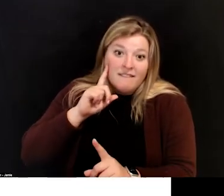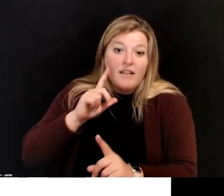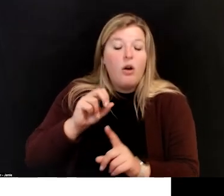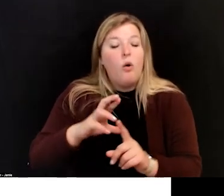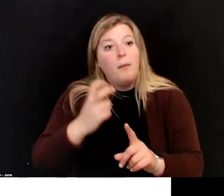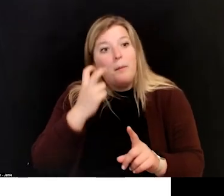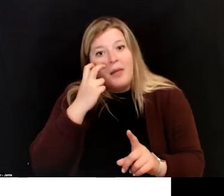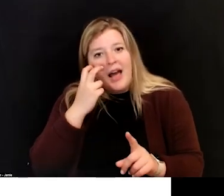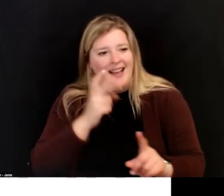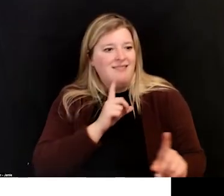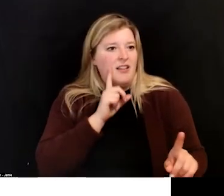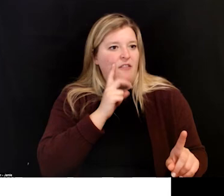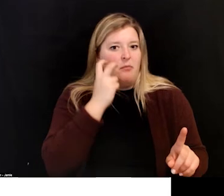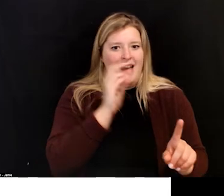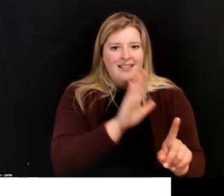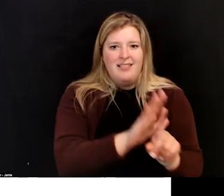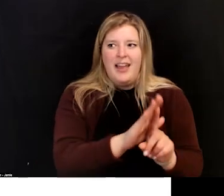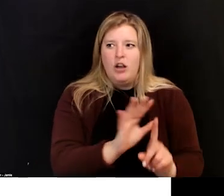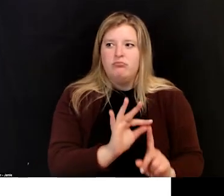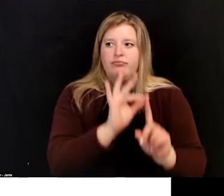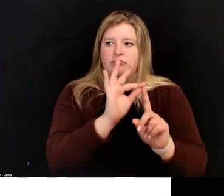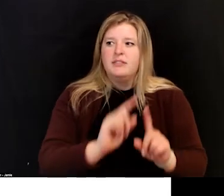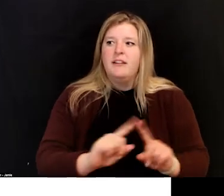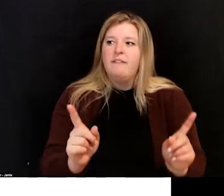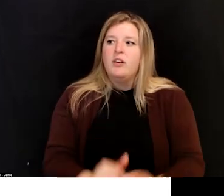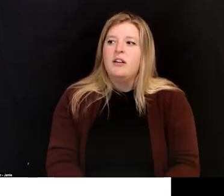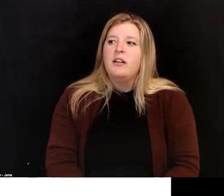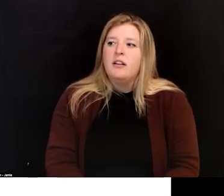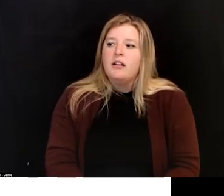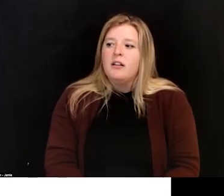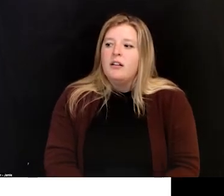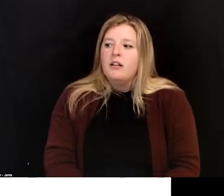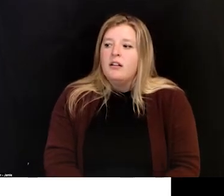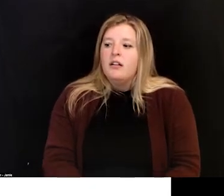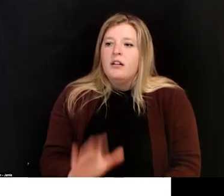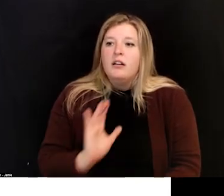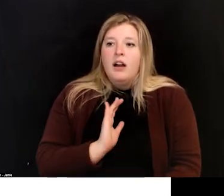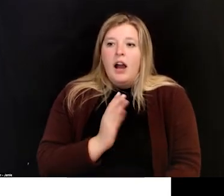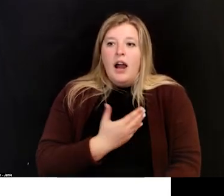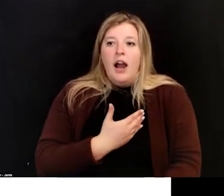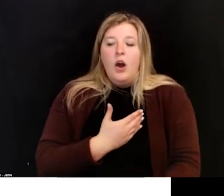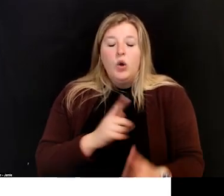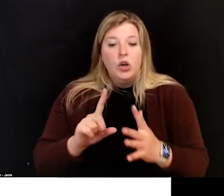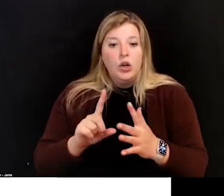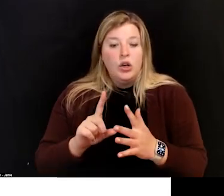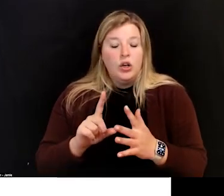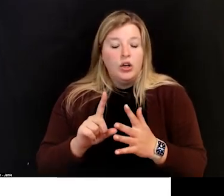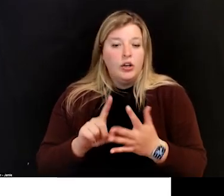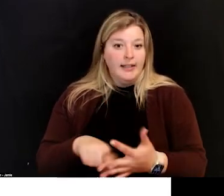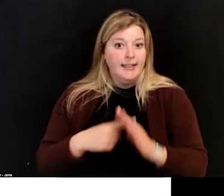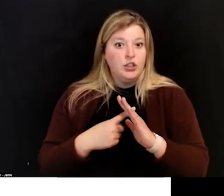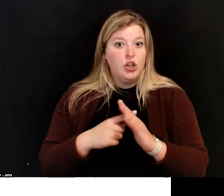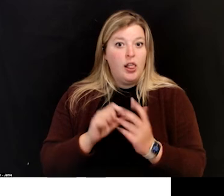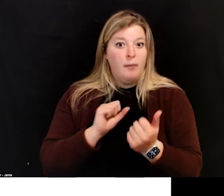So those are some of the goals we're trying to get to. Our initial approach to it was to look at rating scales.